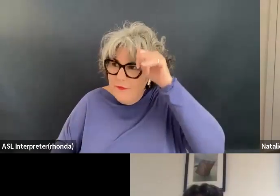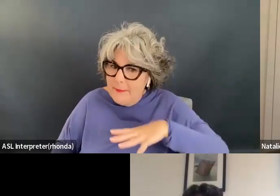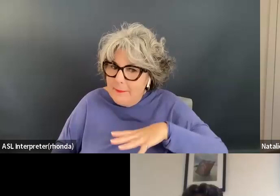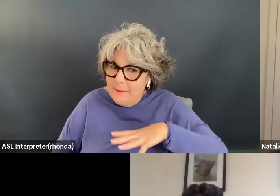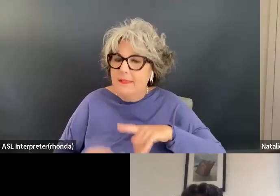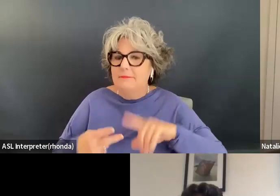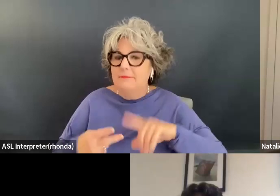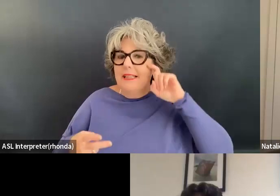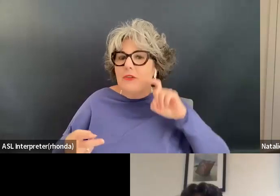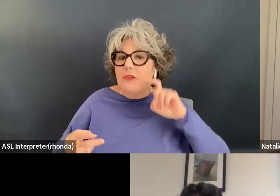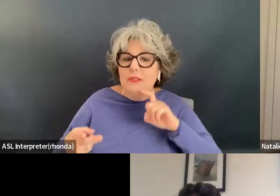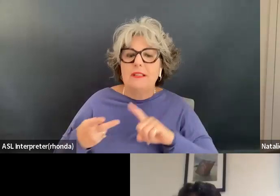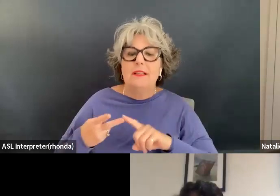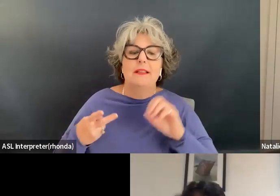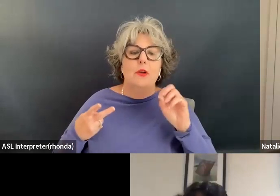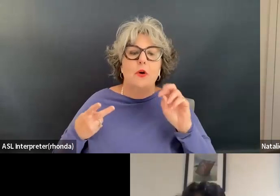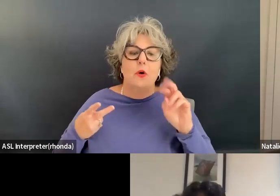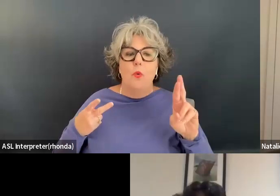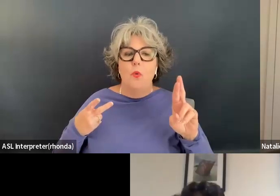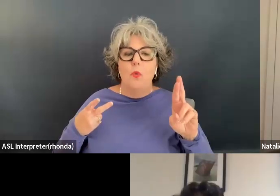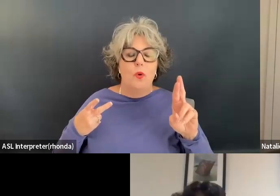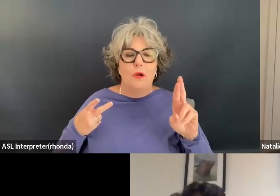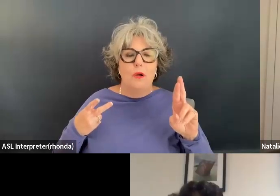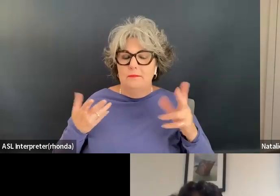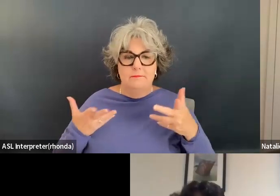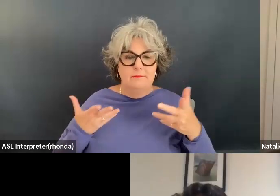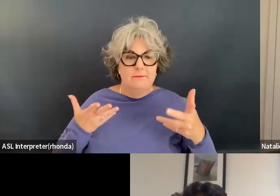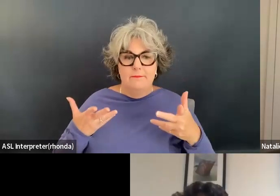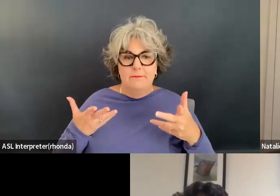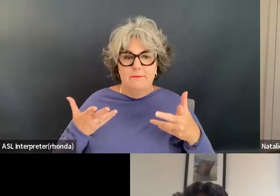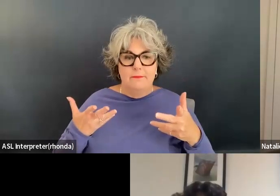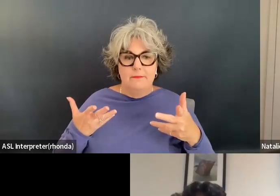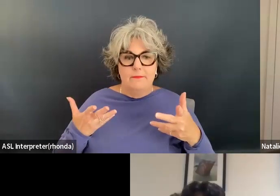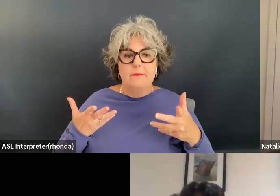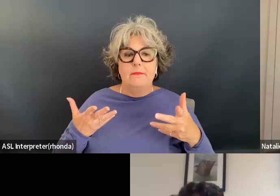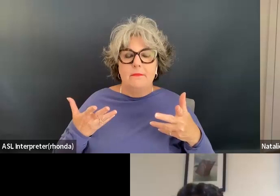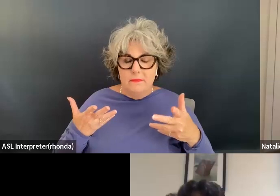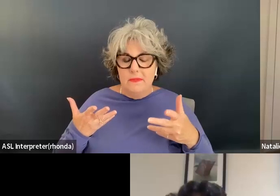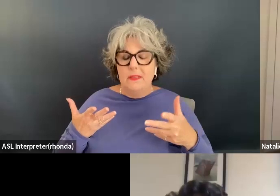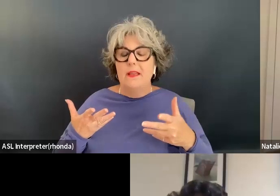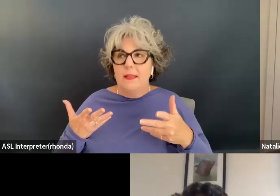or hide the failures of men and this kinda stuff. So it seems no sense,